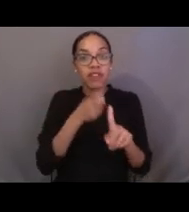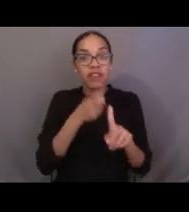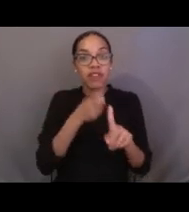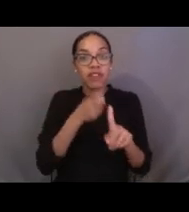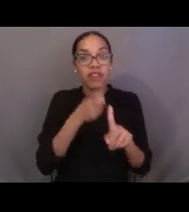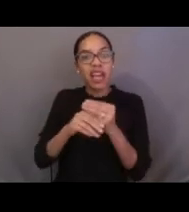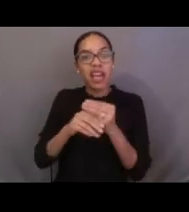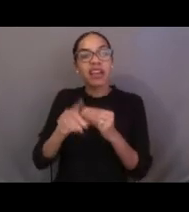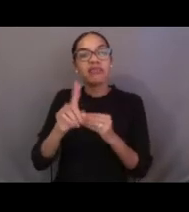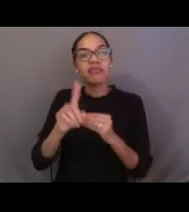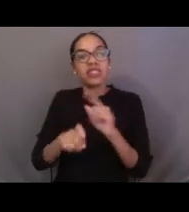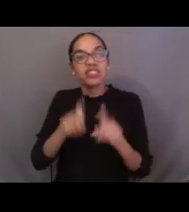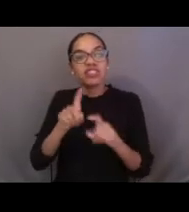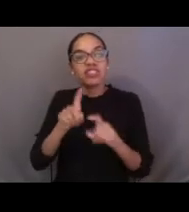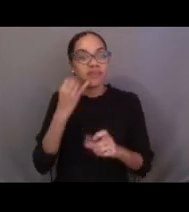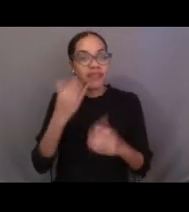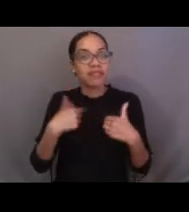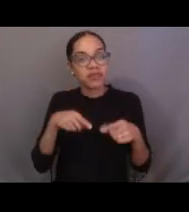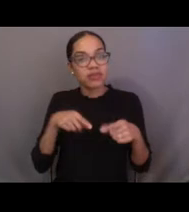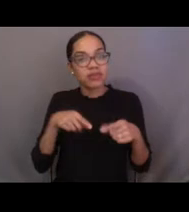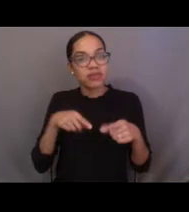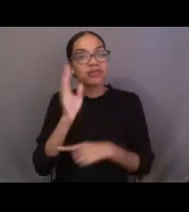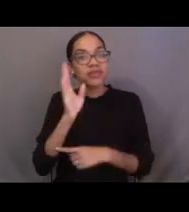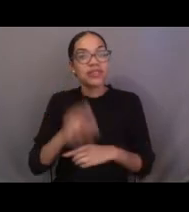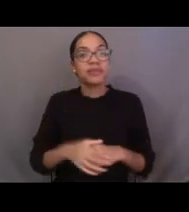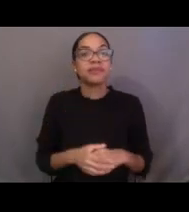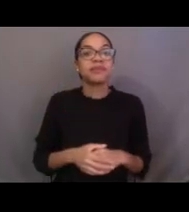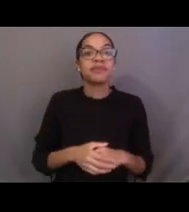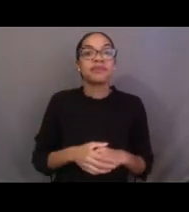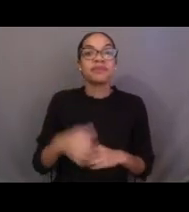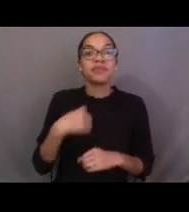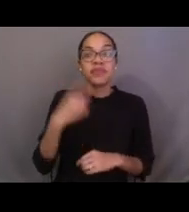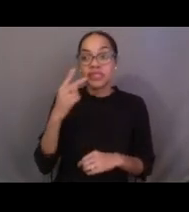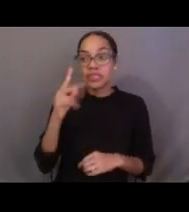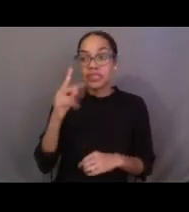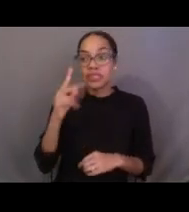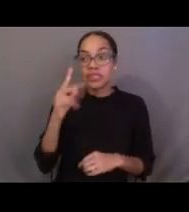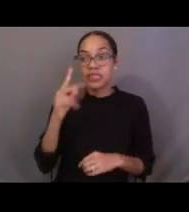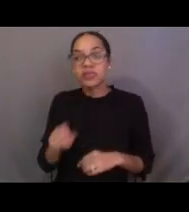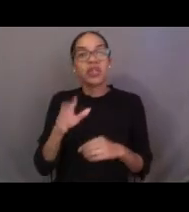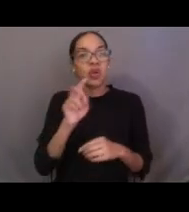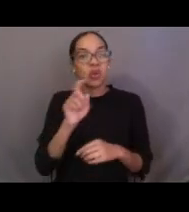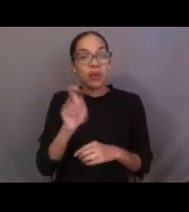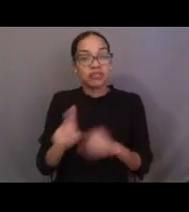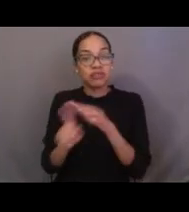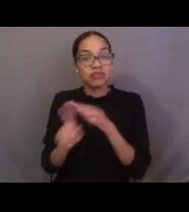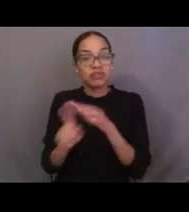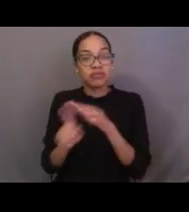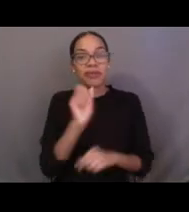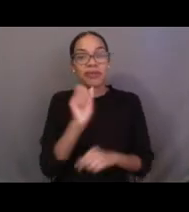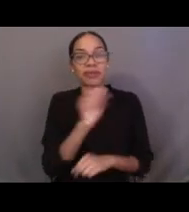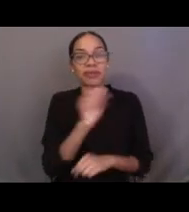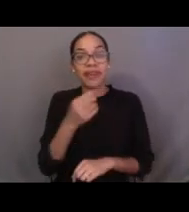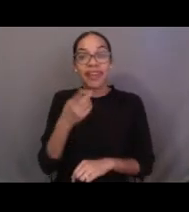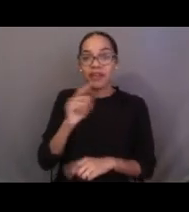I'll be keeping track for Harriet. She'll stop every now and then to answer a few. We might not get to all of your questions but we'll try to get to as many of them as possible.